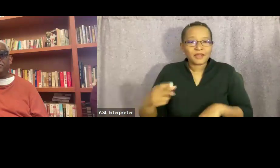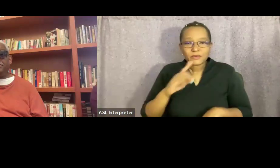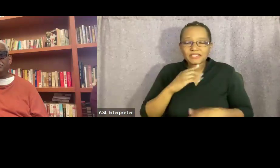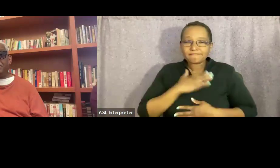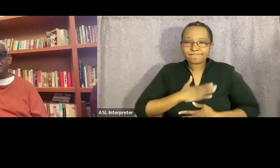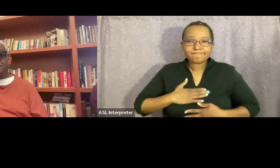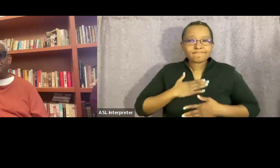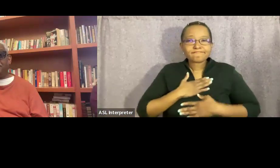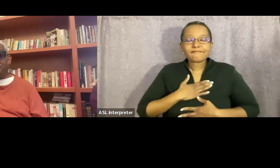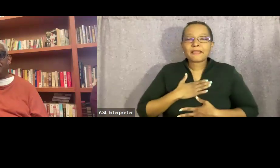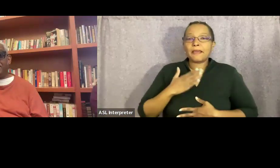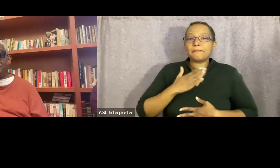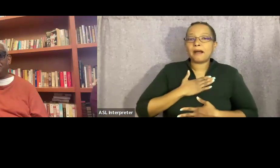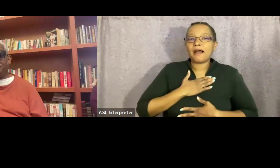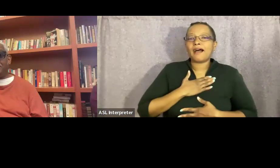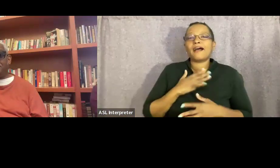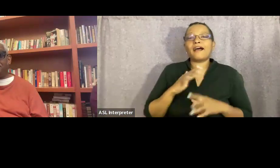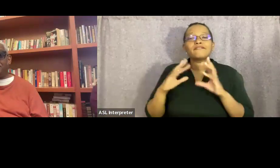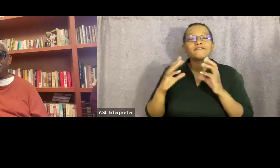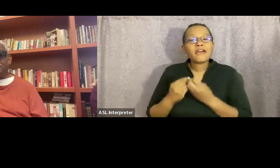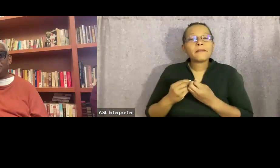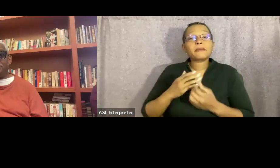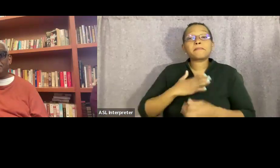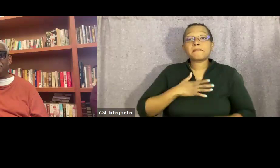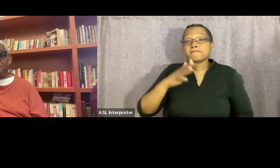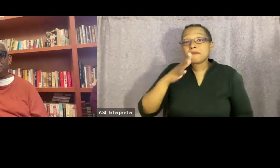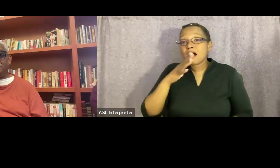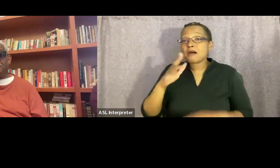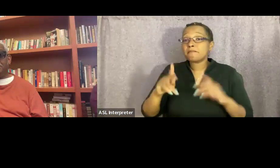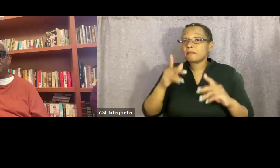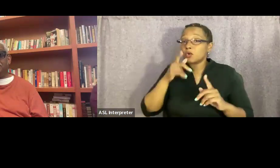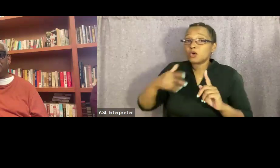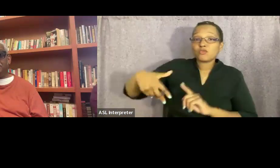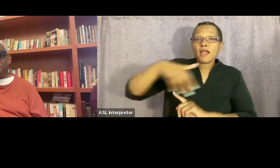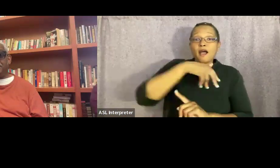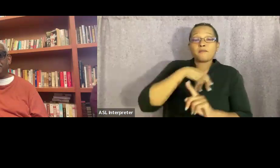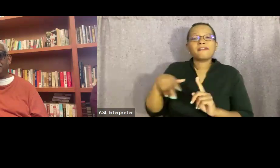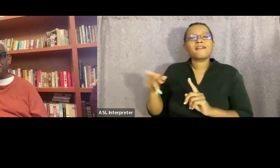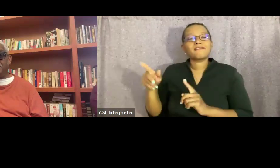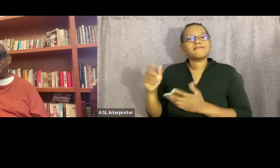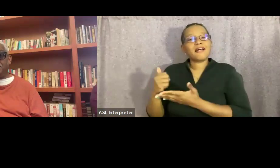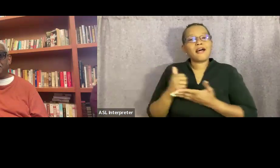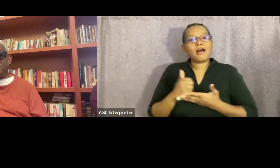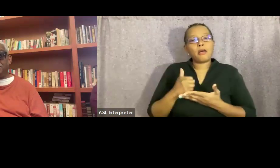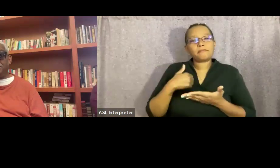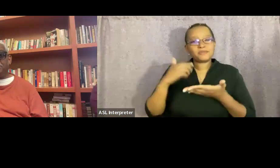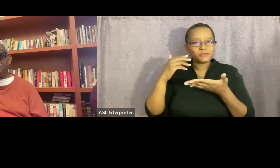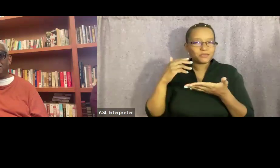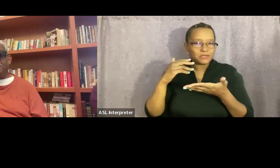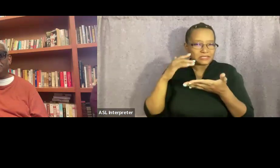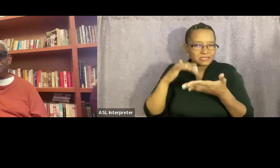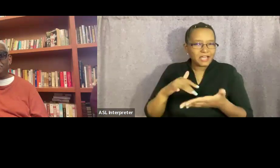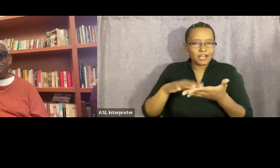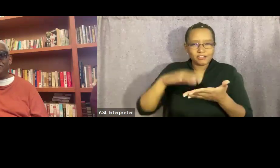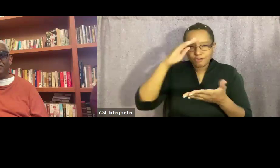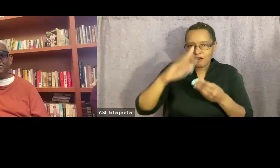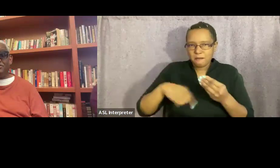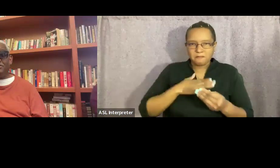because of my family, my mom, people around me to help us study our gifts, our lives and